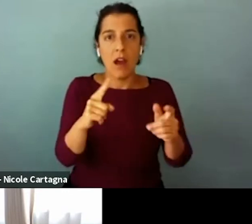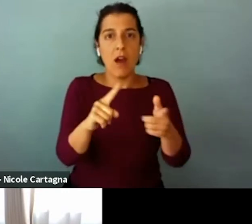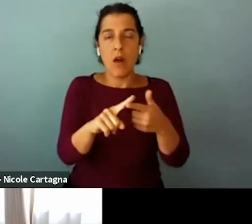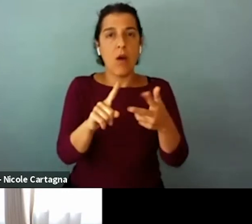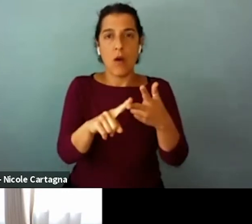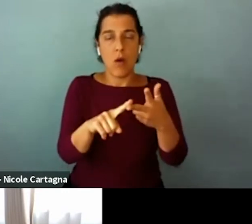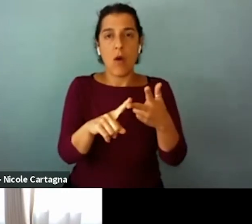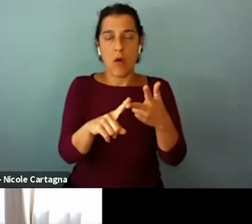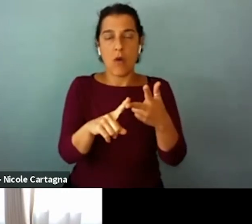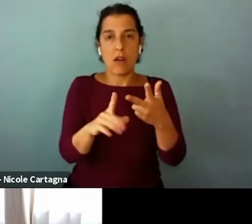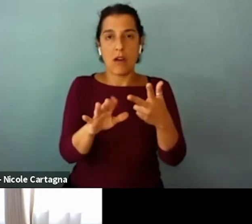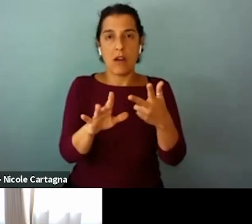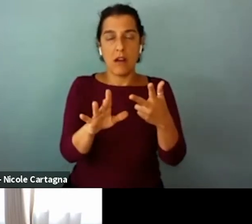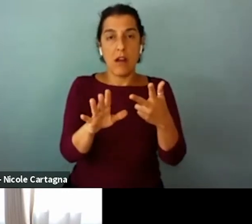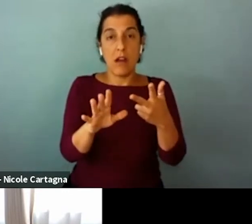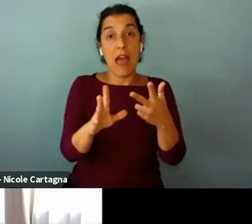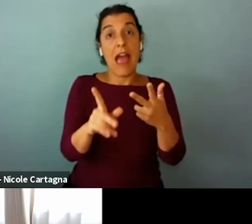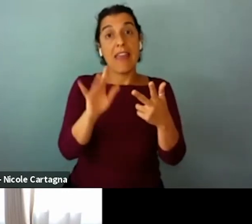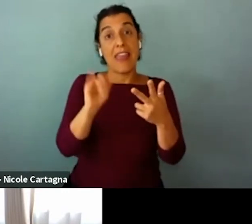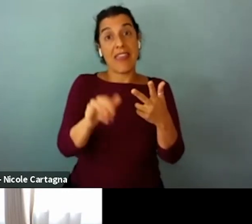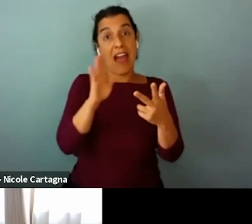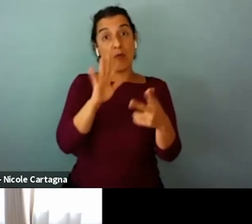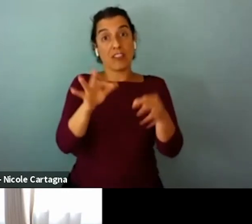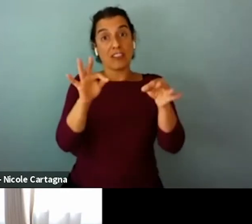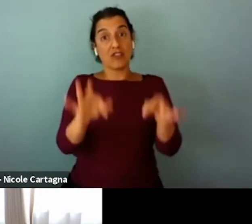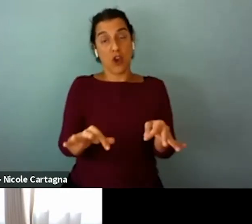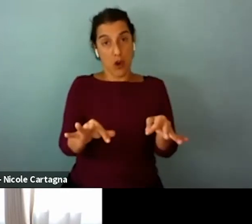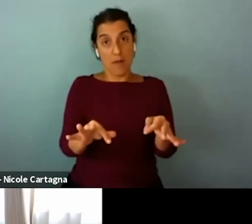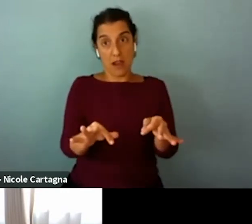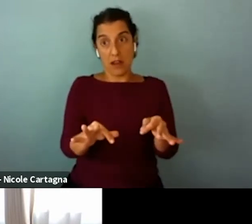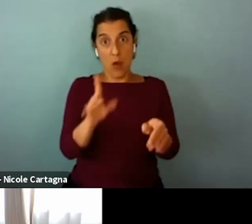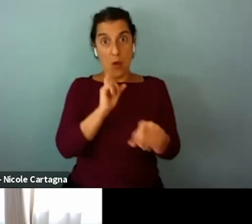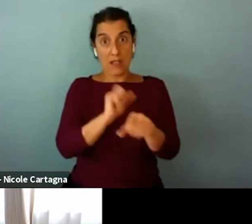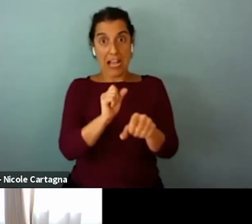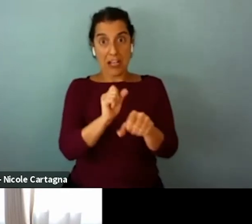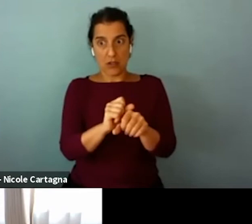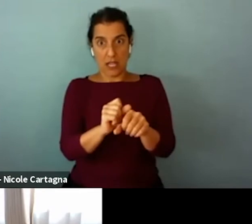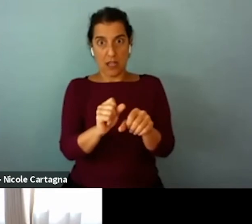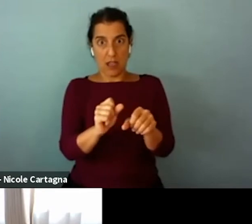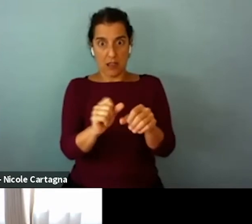so and then that determines what is what's being seen what's been foveated we also have